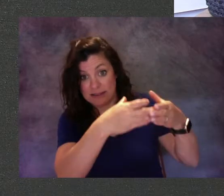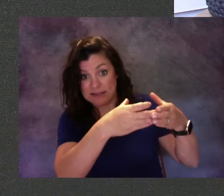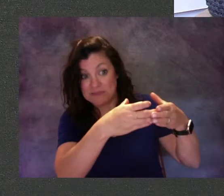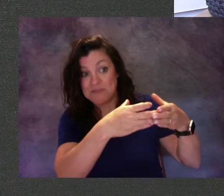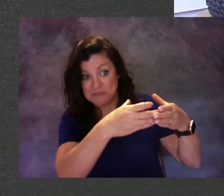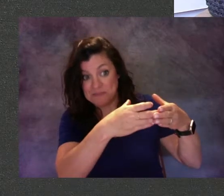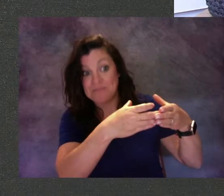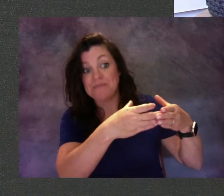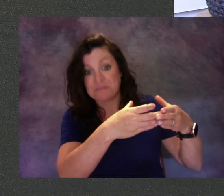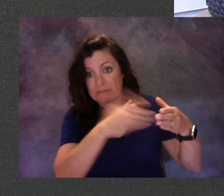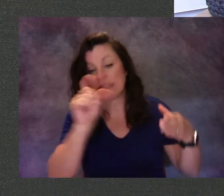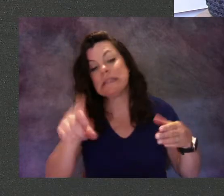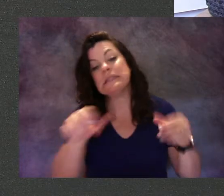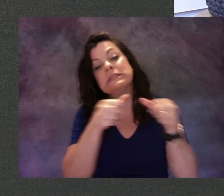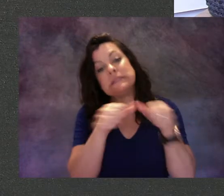you're gonna need tape or glue,